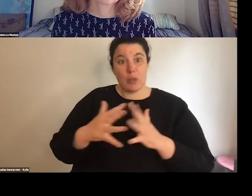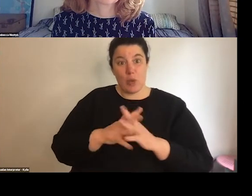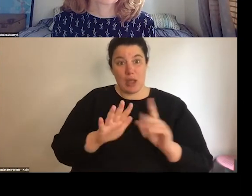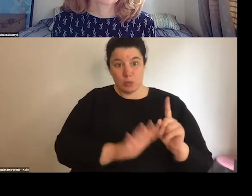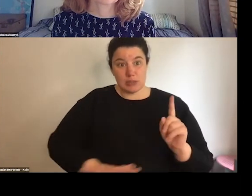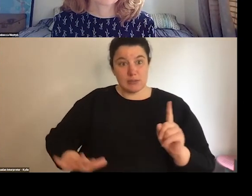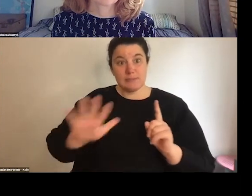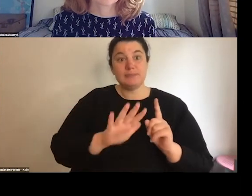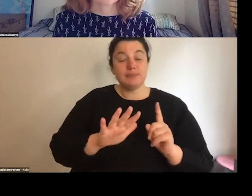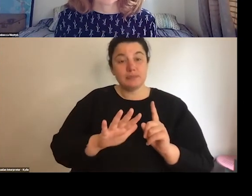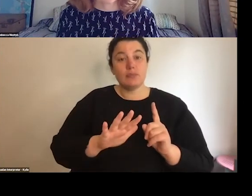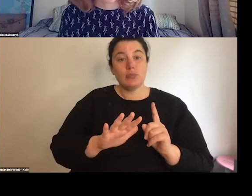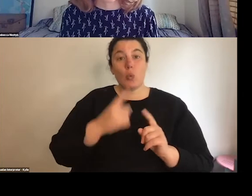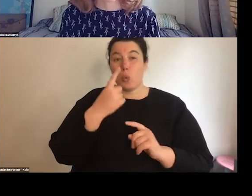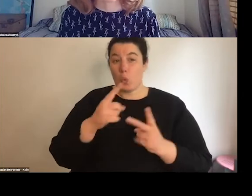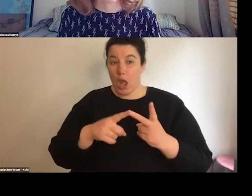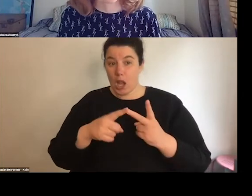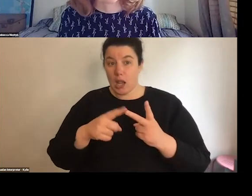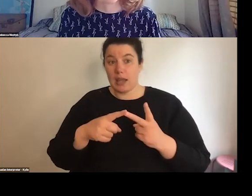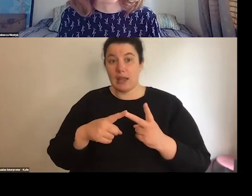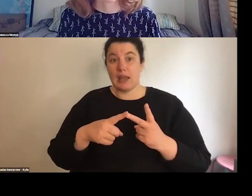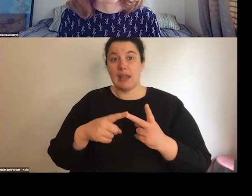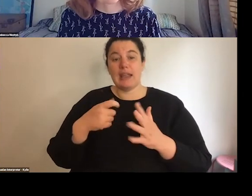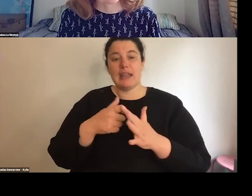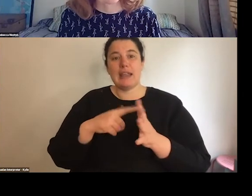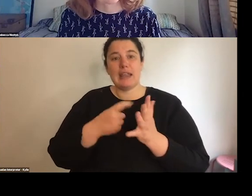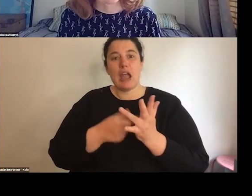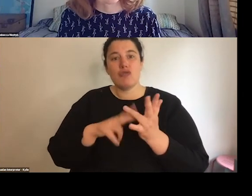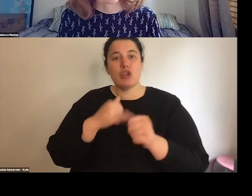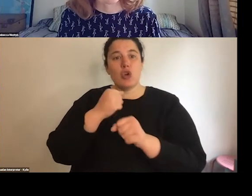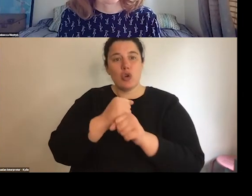We're looking at one in Corryong in northern Victoria and one